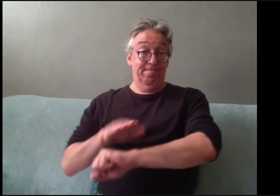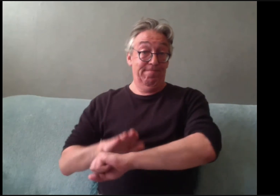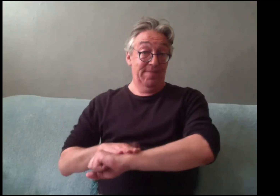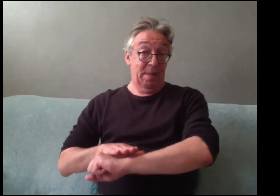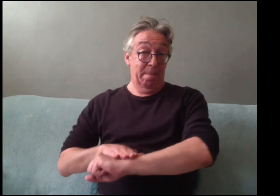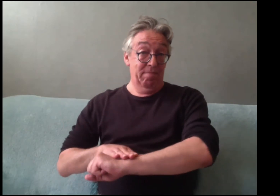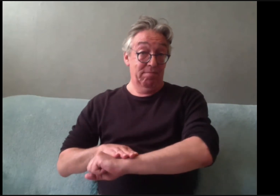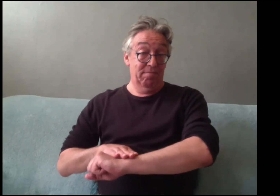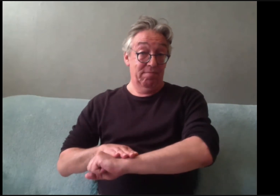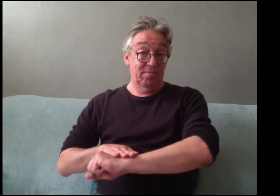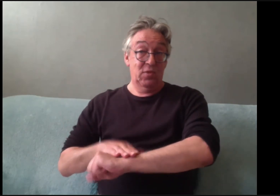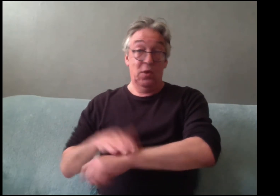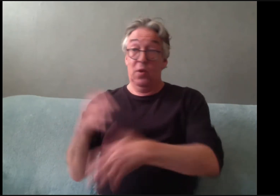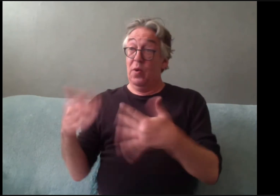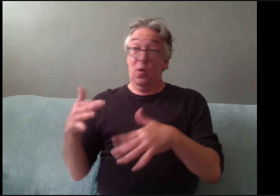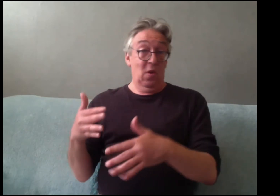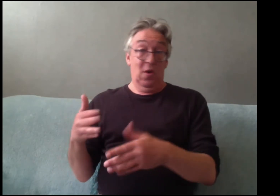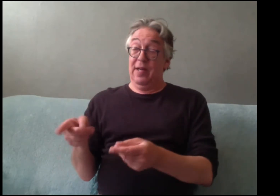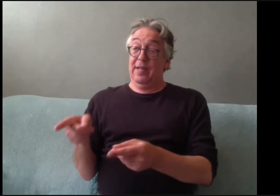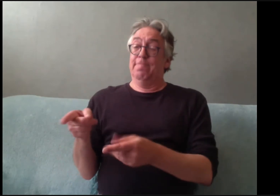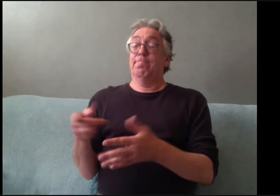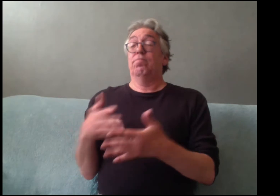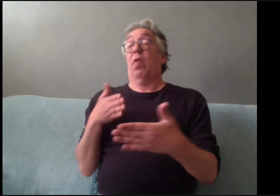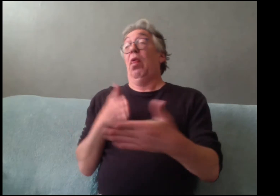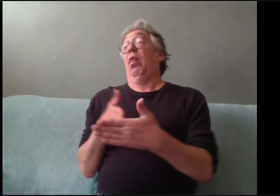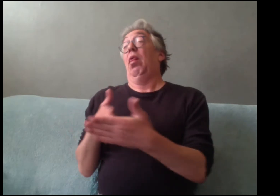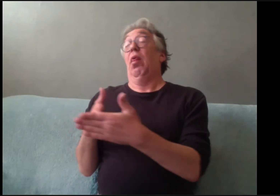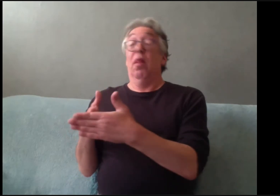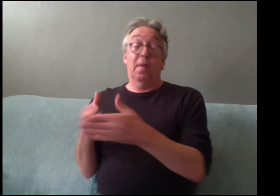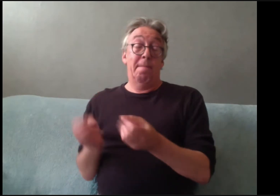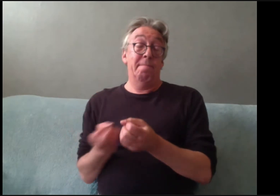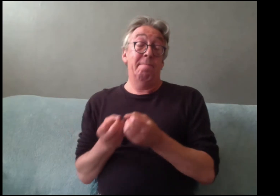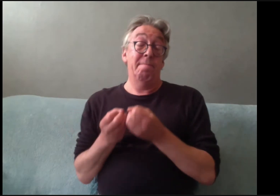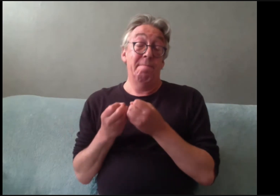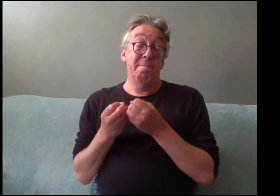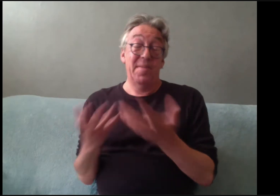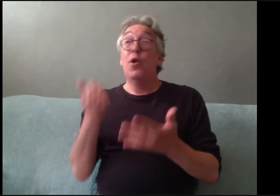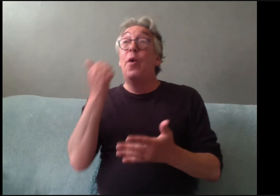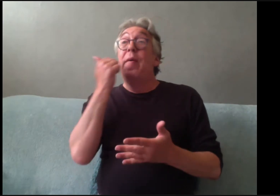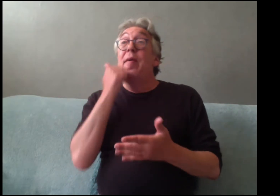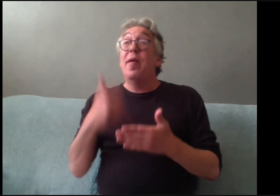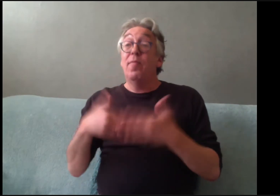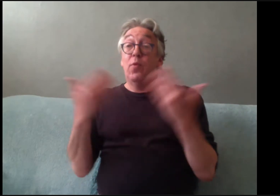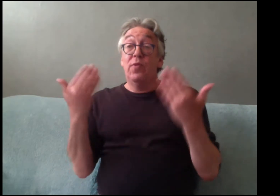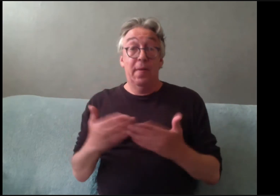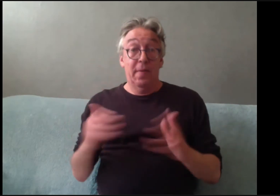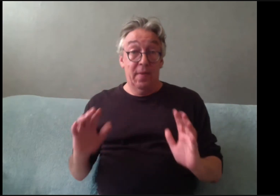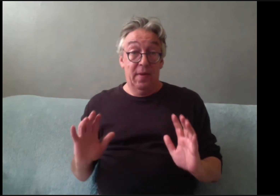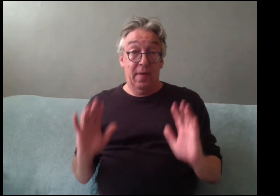and difficulties experienced in daily lives, so they may be exposed to several complications